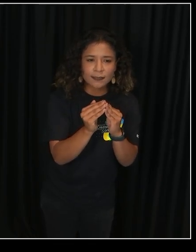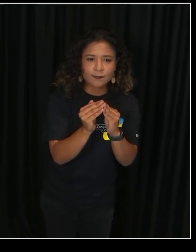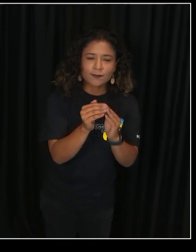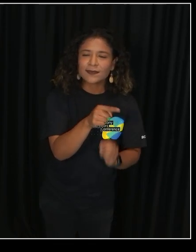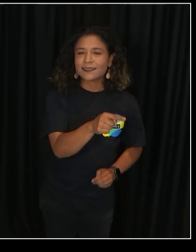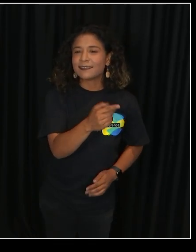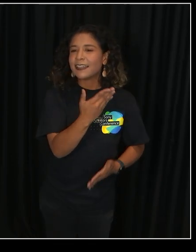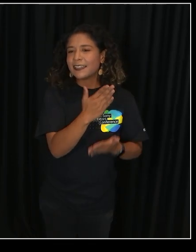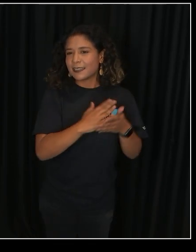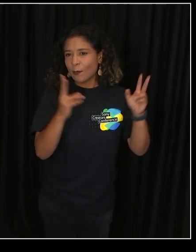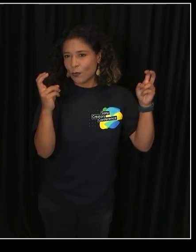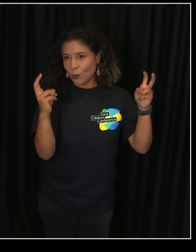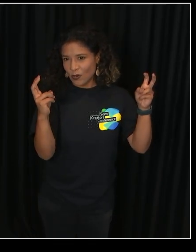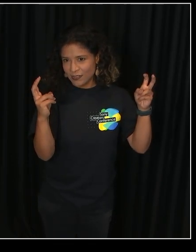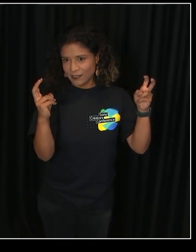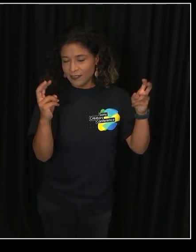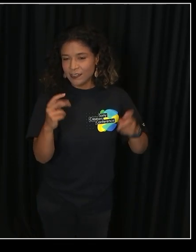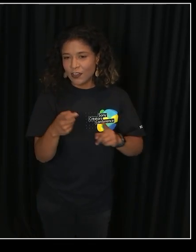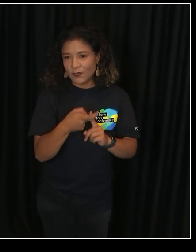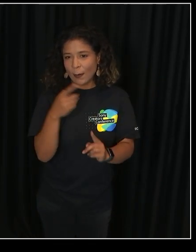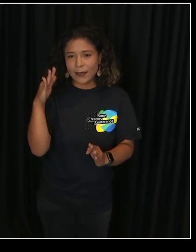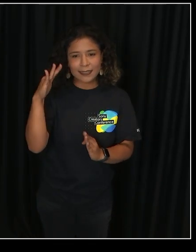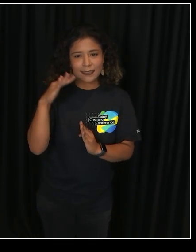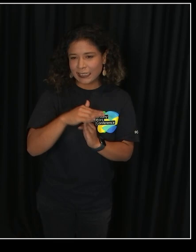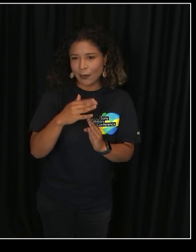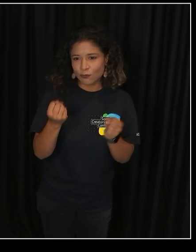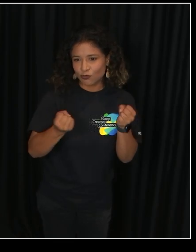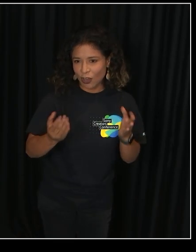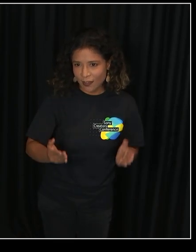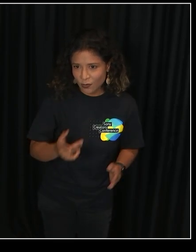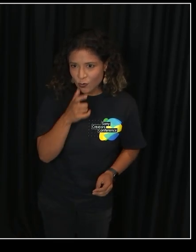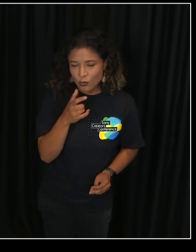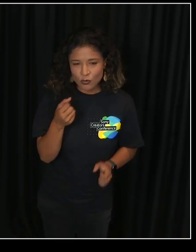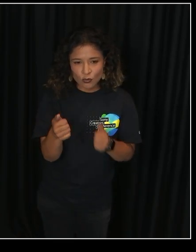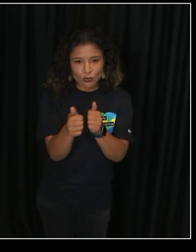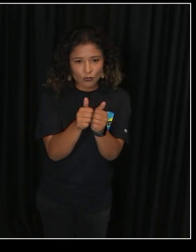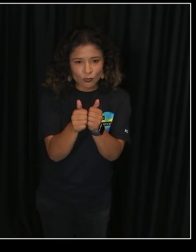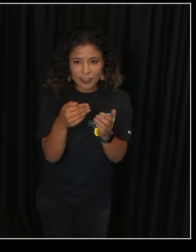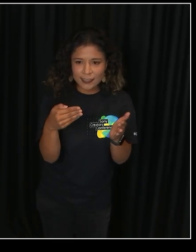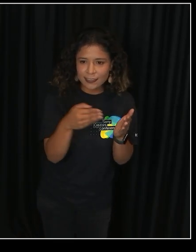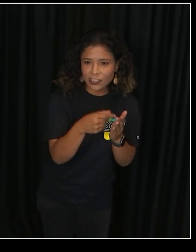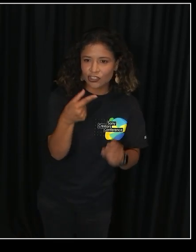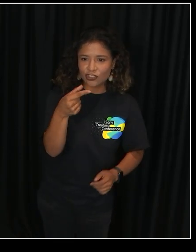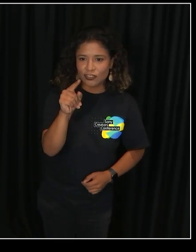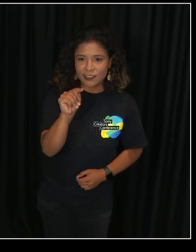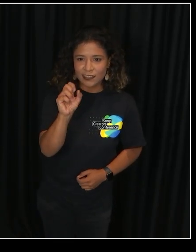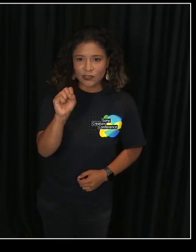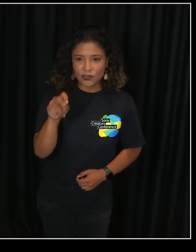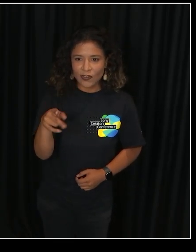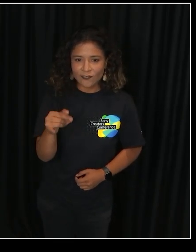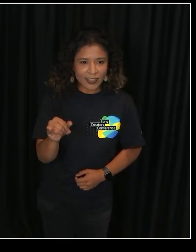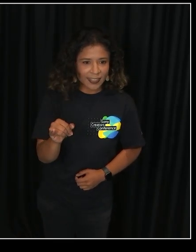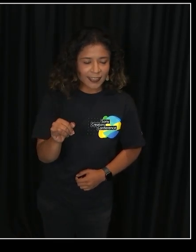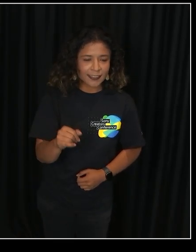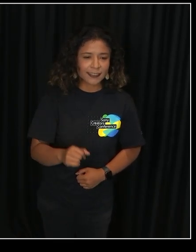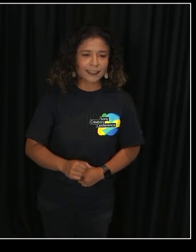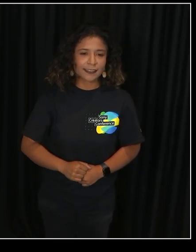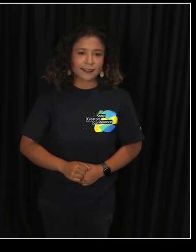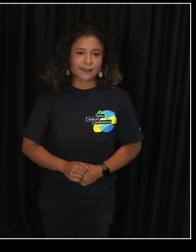top drivers who got to race against GT Sophy, either in a time trial situation where they raced the ghost of GT Sophy,